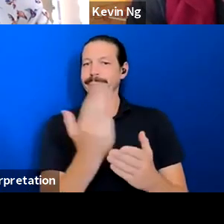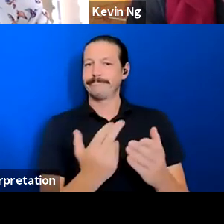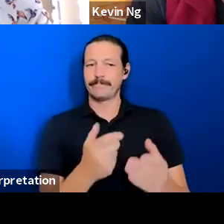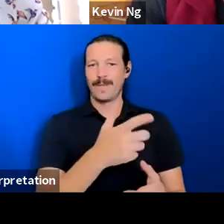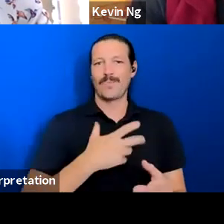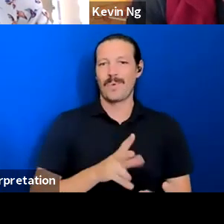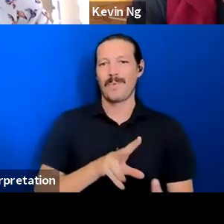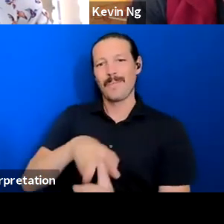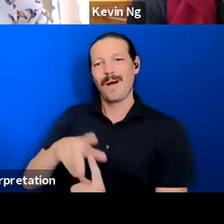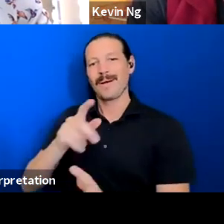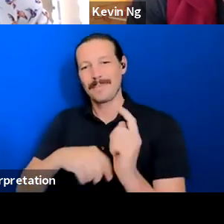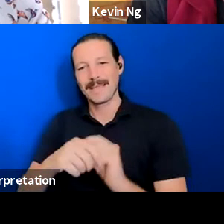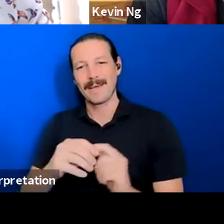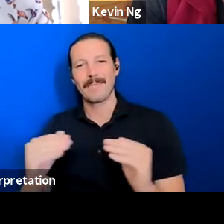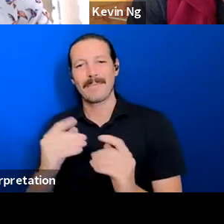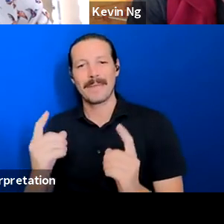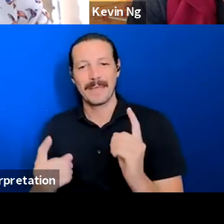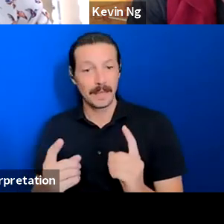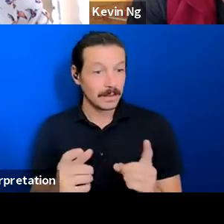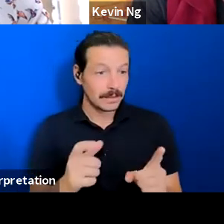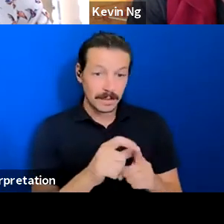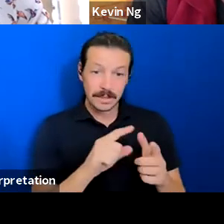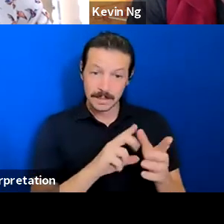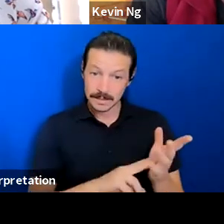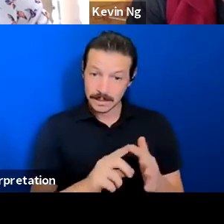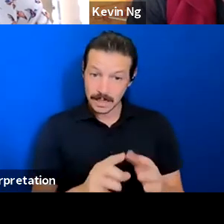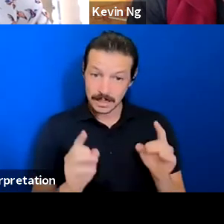Dane. >>DANE: Yeah, good question.